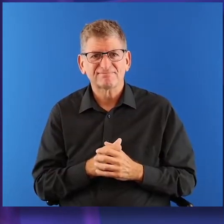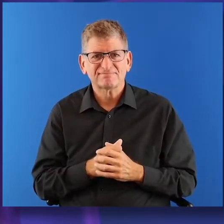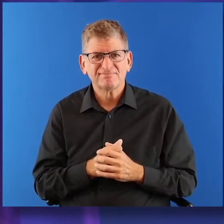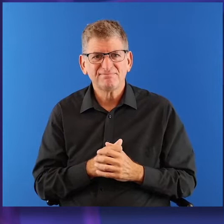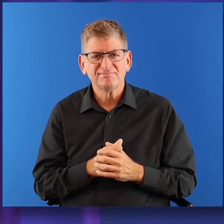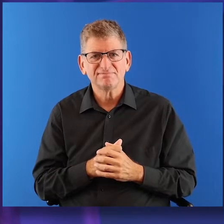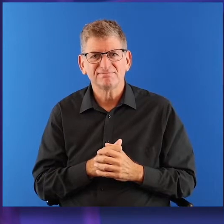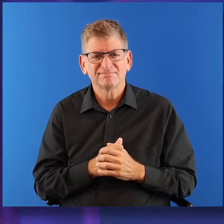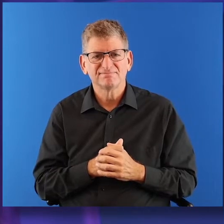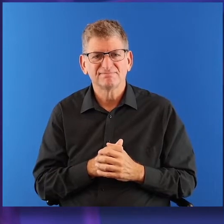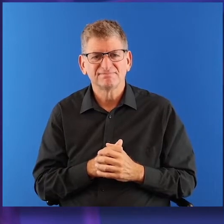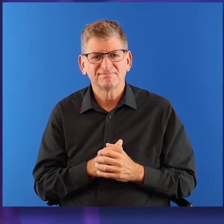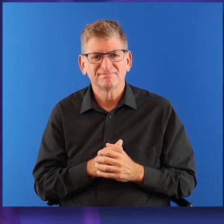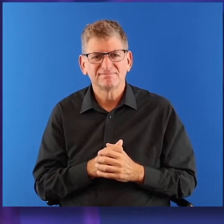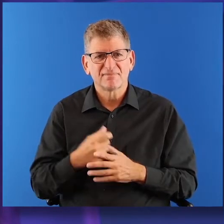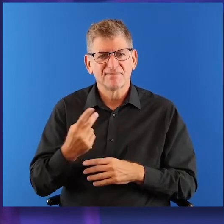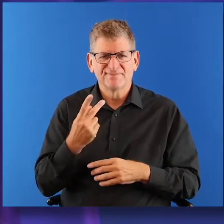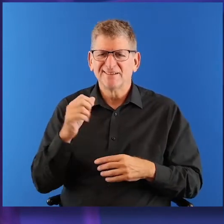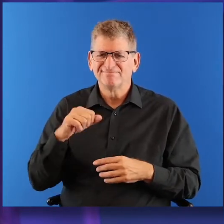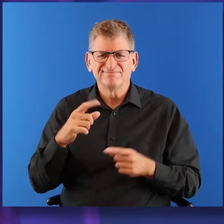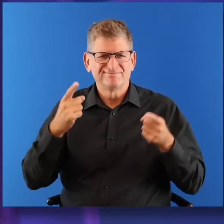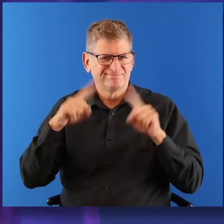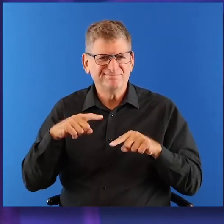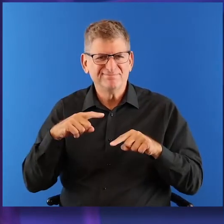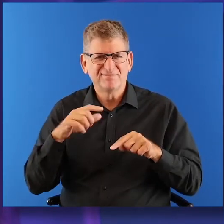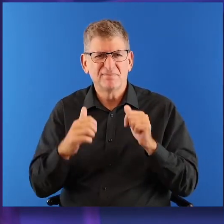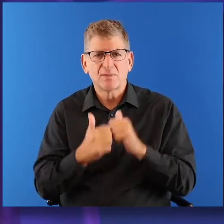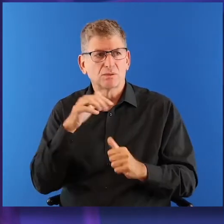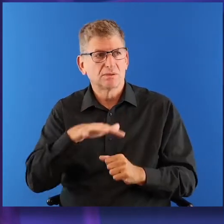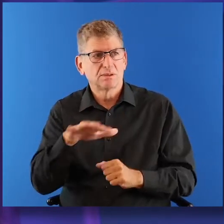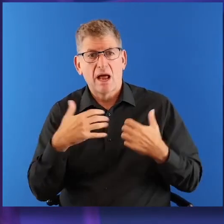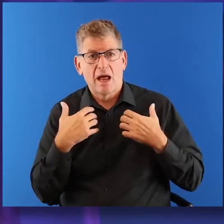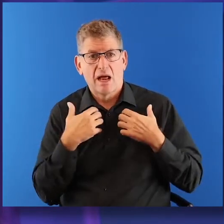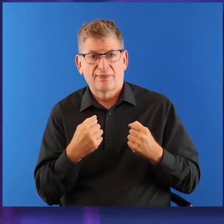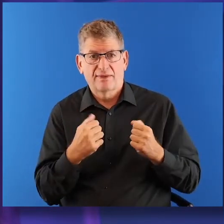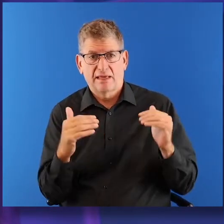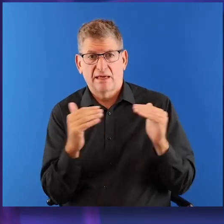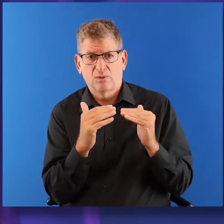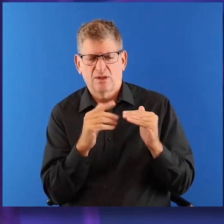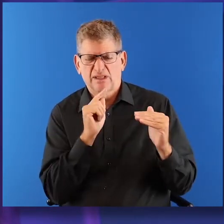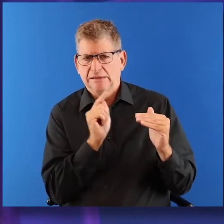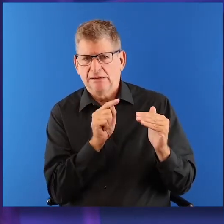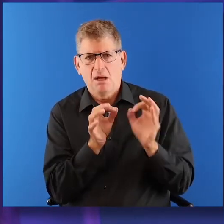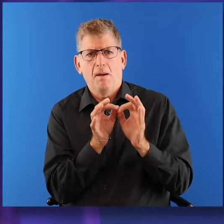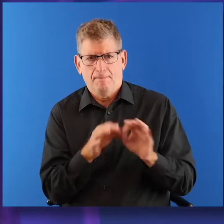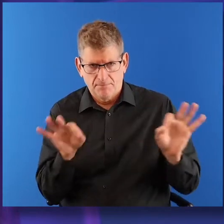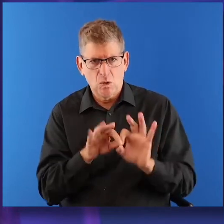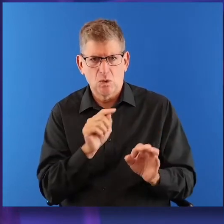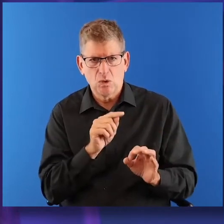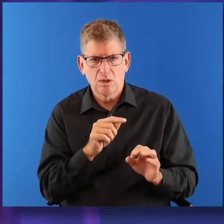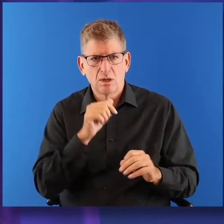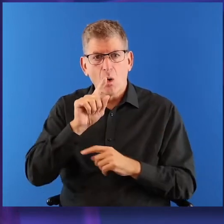agree that so much of health equity is vital, not just to our own country's future, but it shapes the well-being